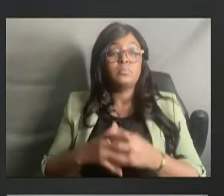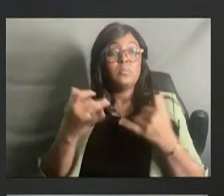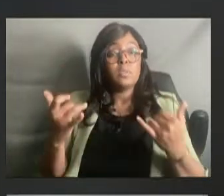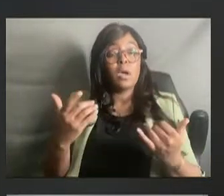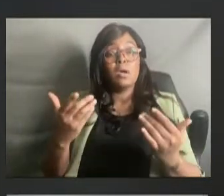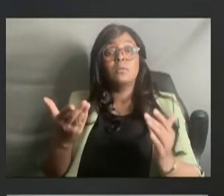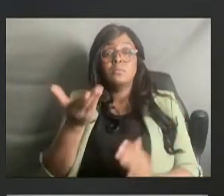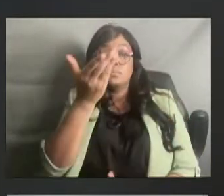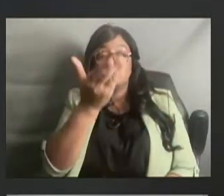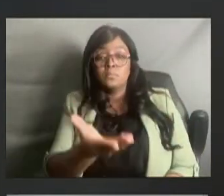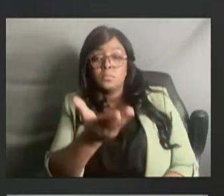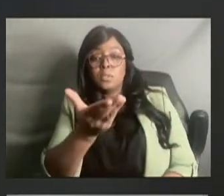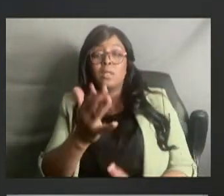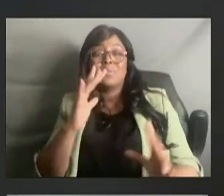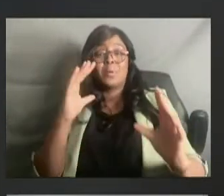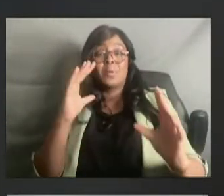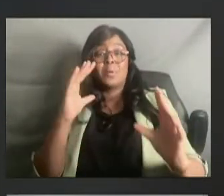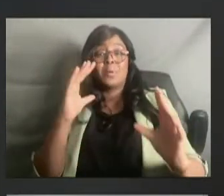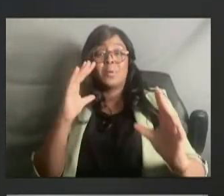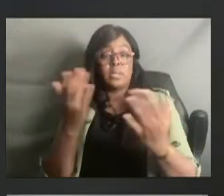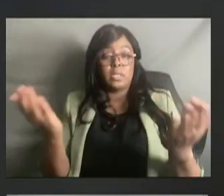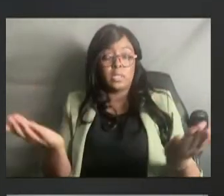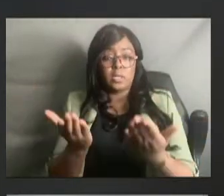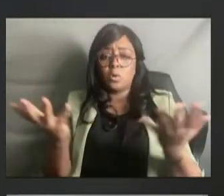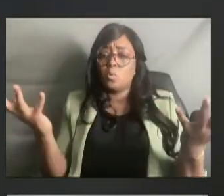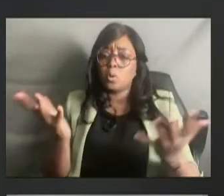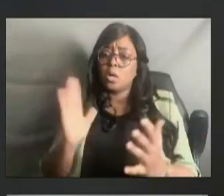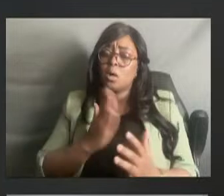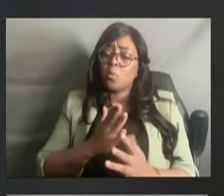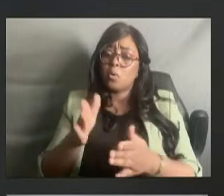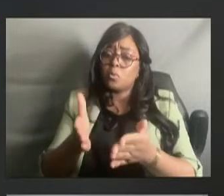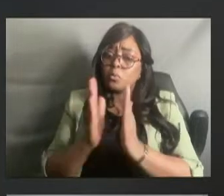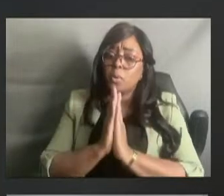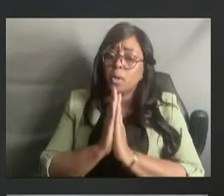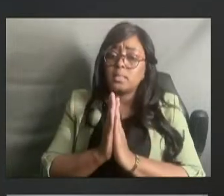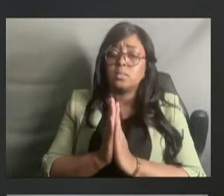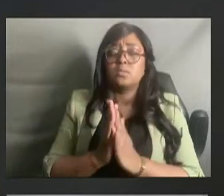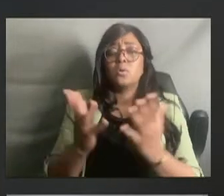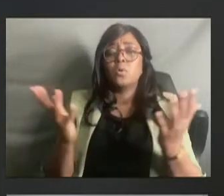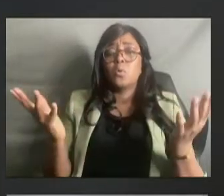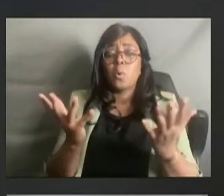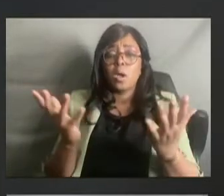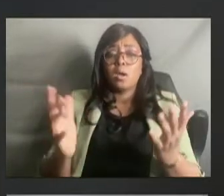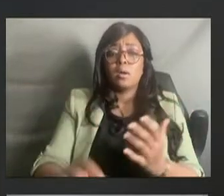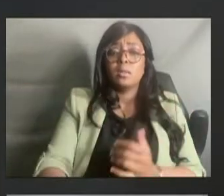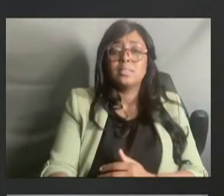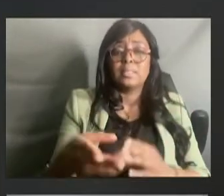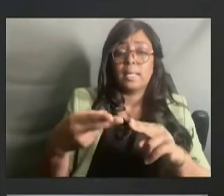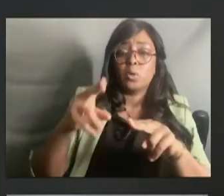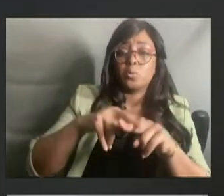lot of kids. Next slide. So that brings us to kind of the